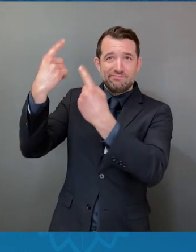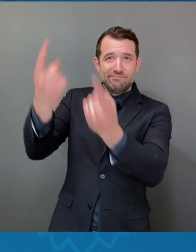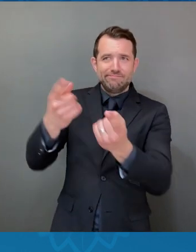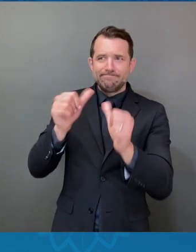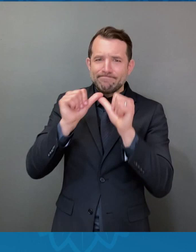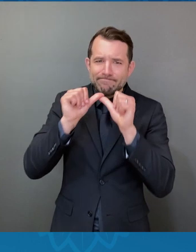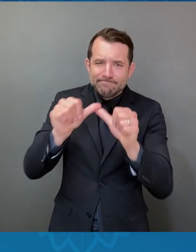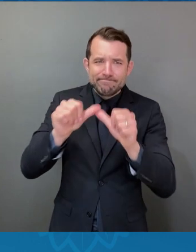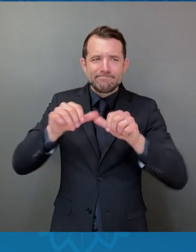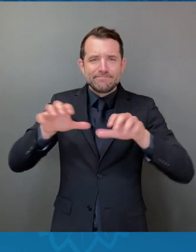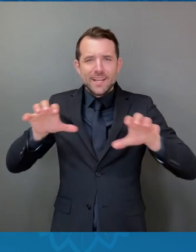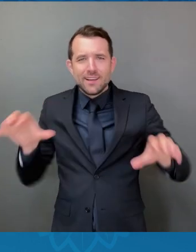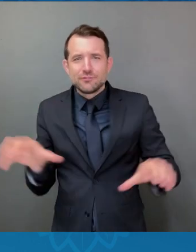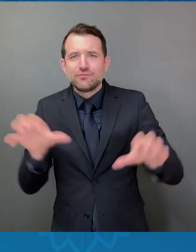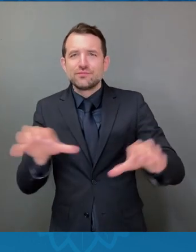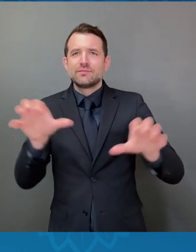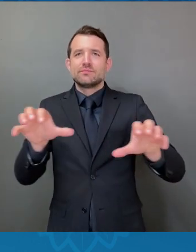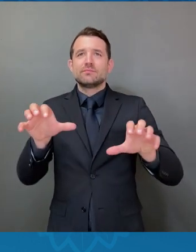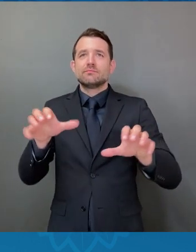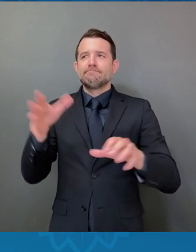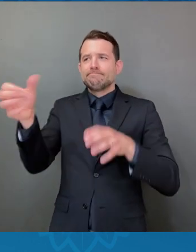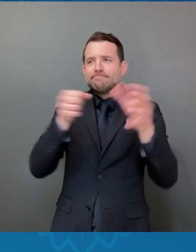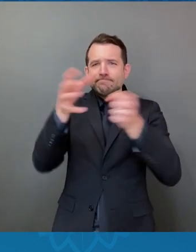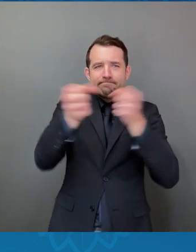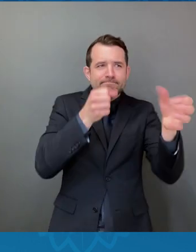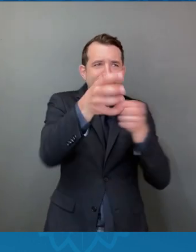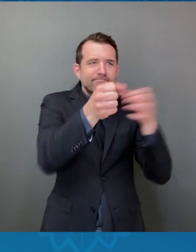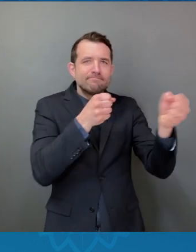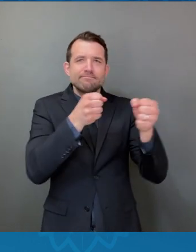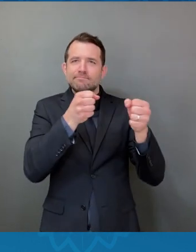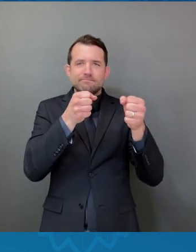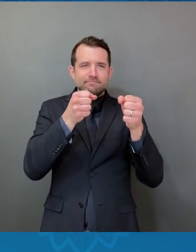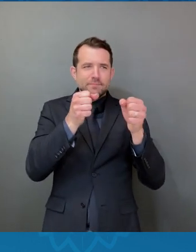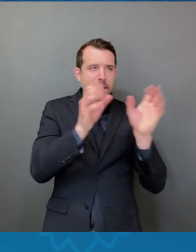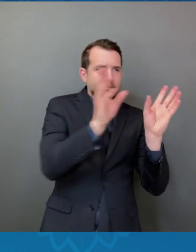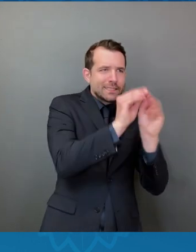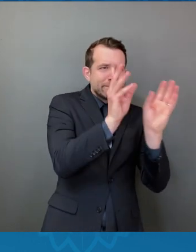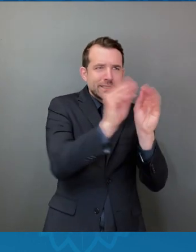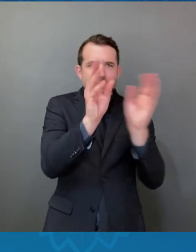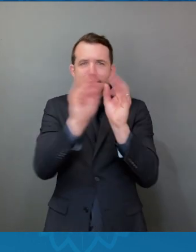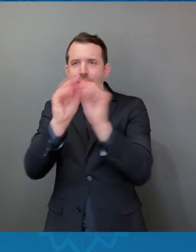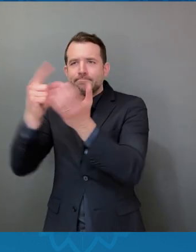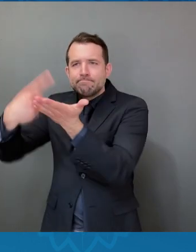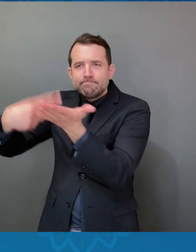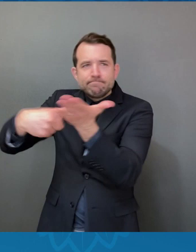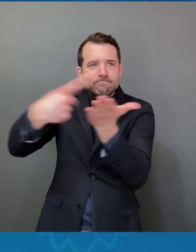Convening dozens of meetings across the country with stakeholders to listen and lift up our cause.